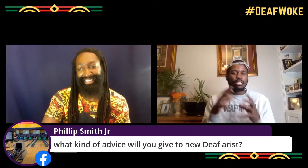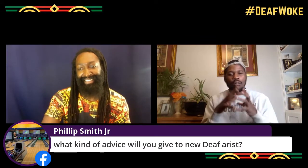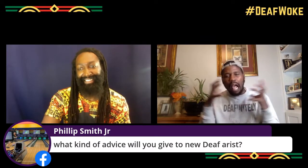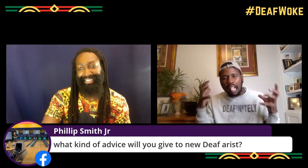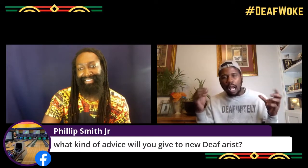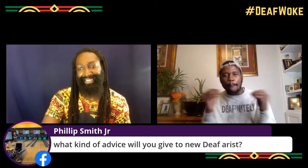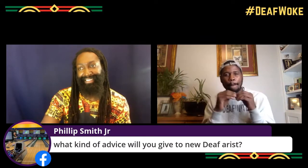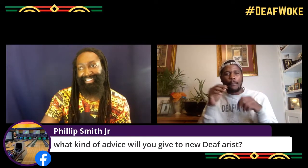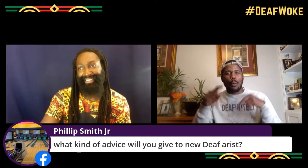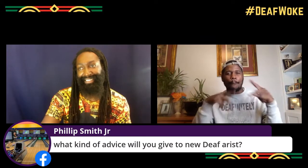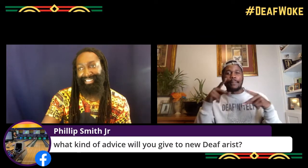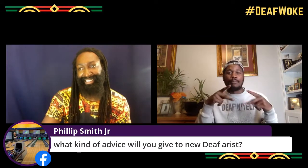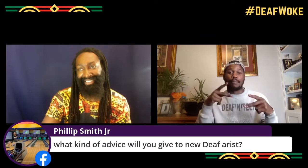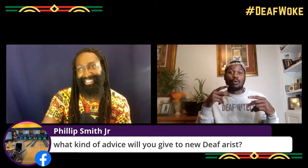You know, for anything that's new,